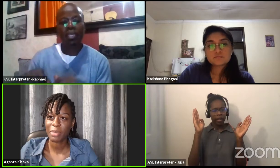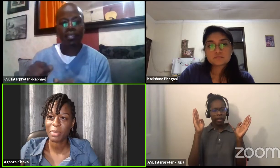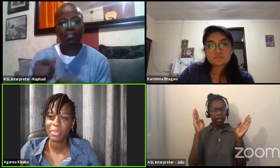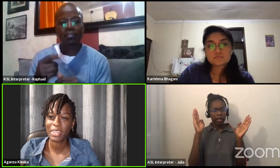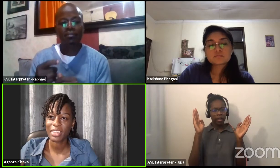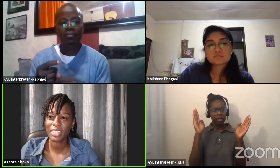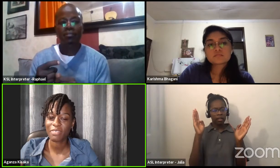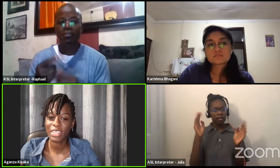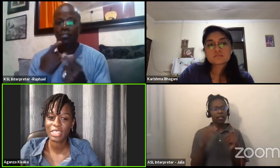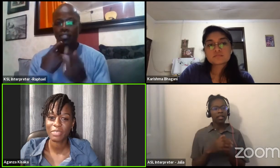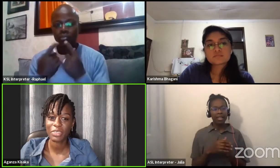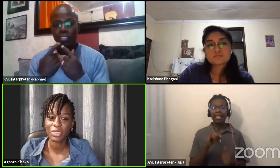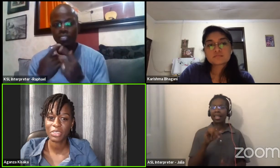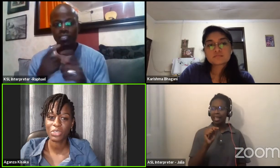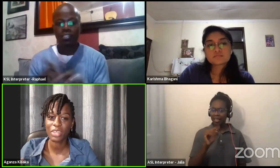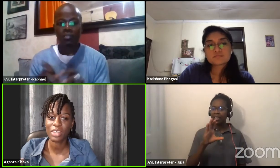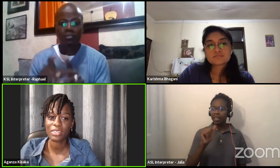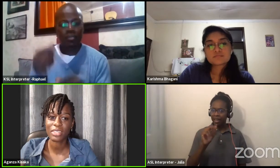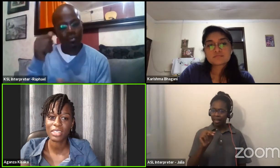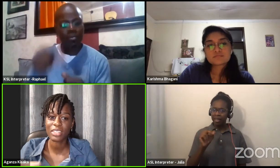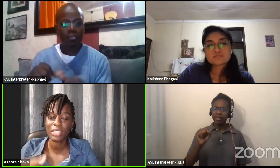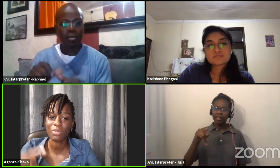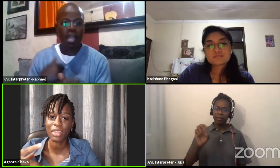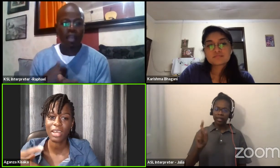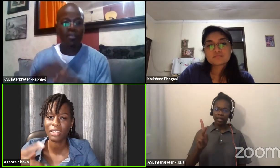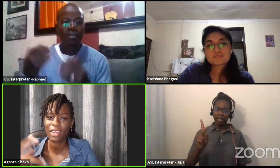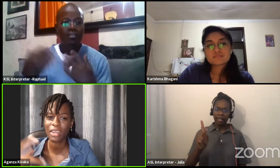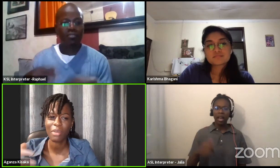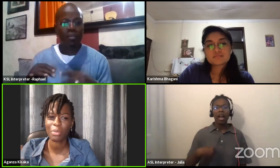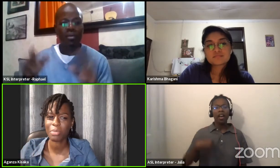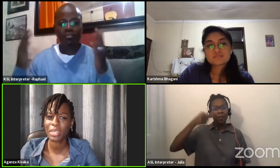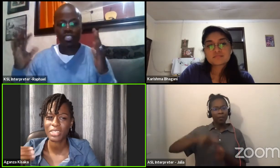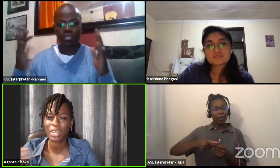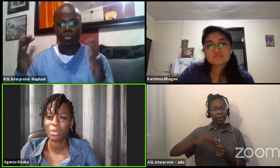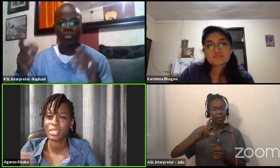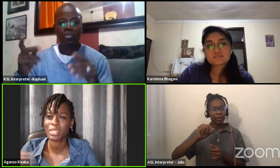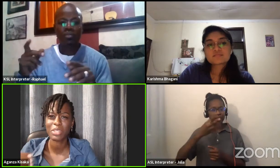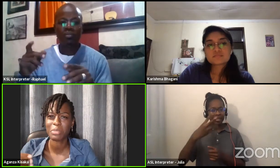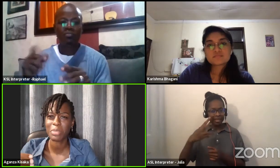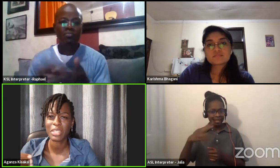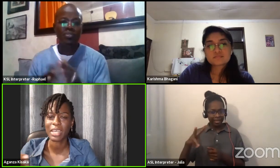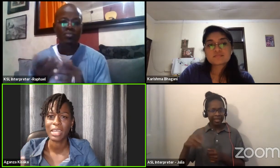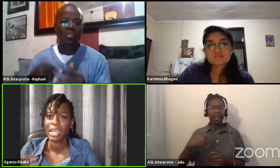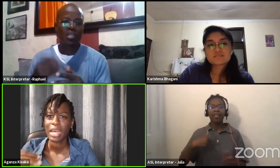I remember the theater festival 2016 we had an hour of peace that was multimedia.